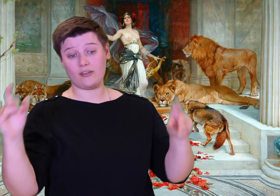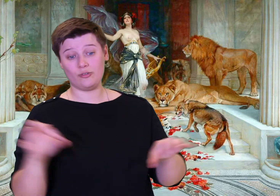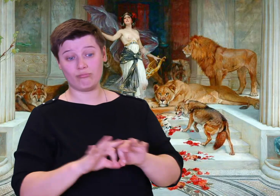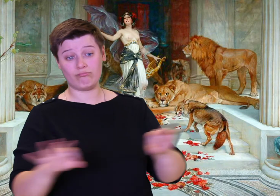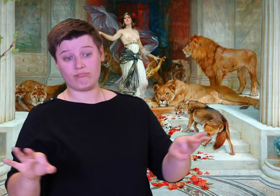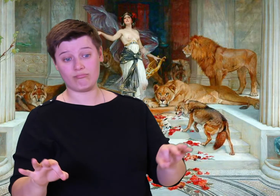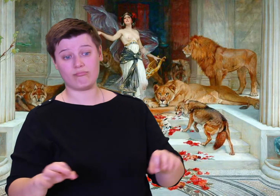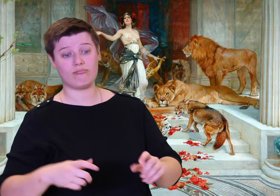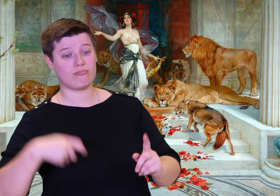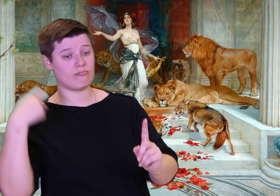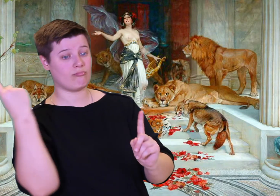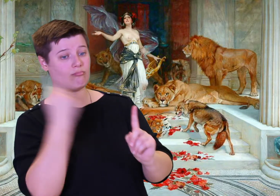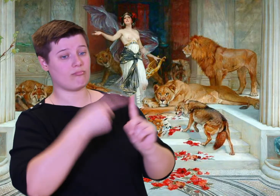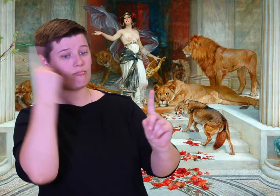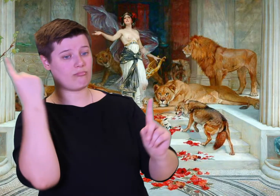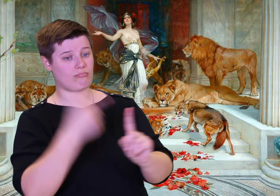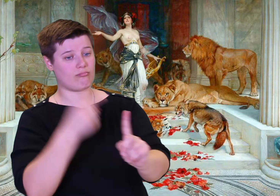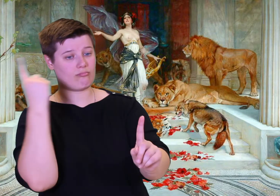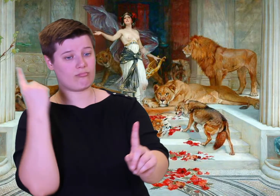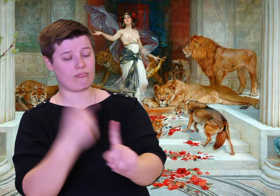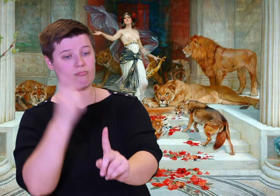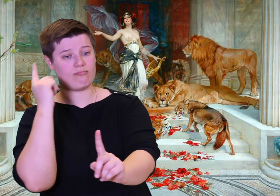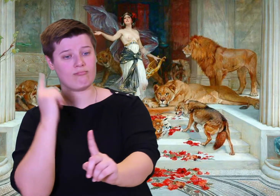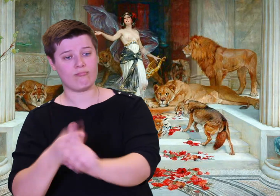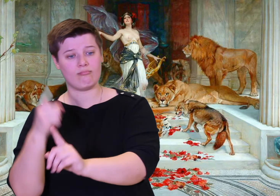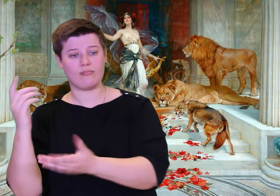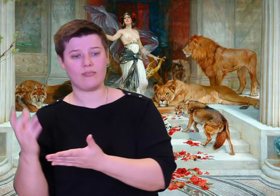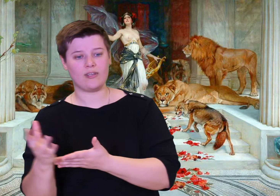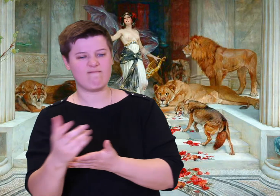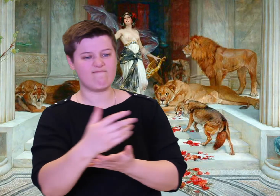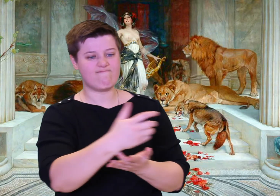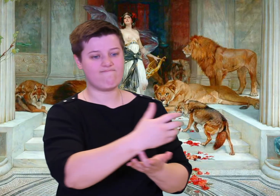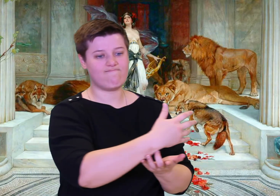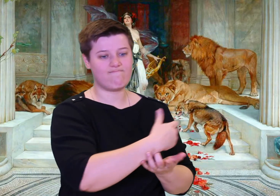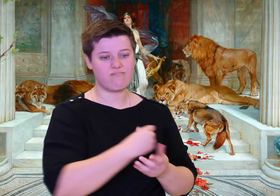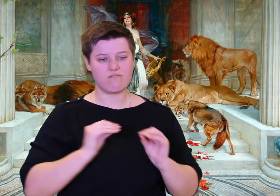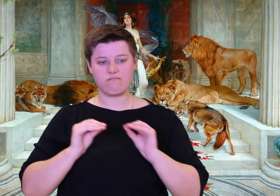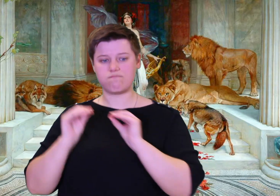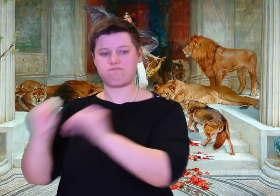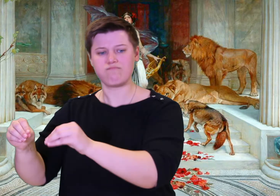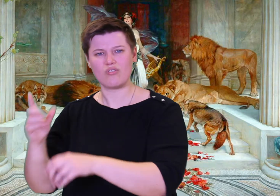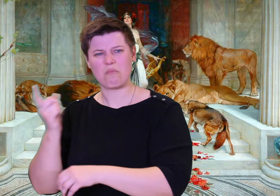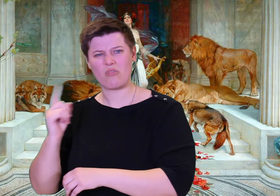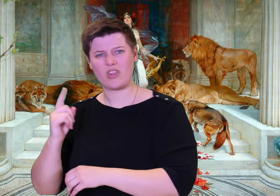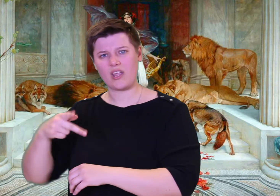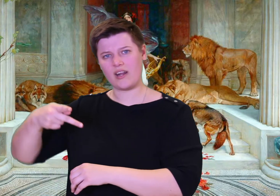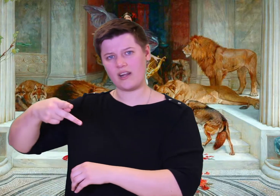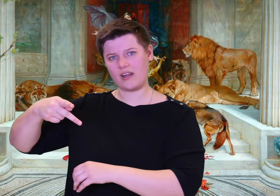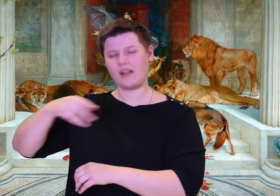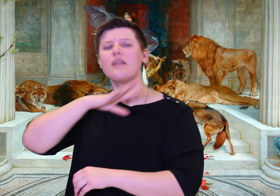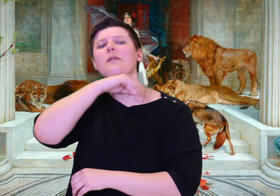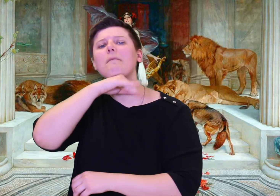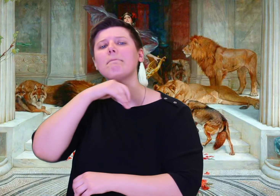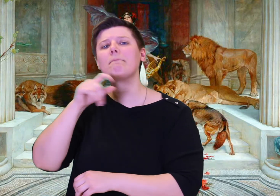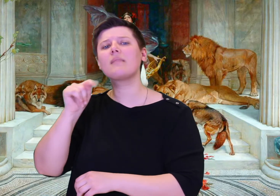Then she struck them using her magic wand, and penned them in the pigsty.